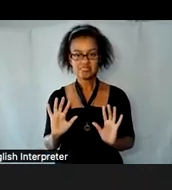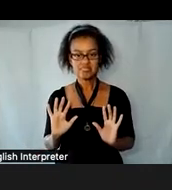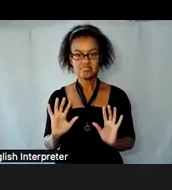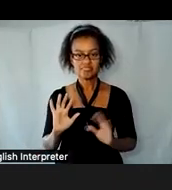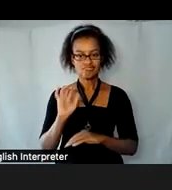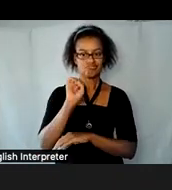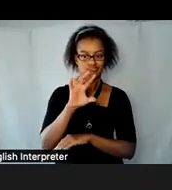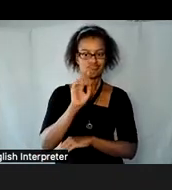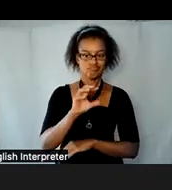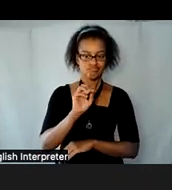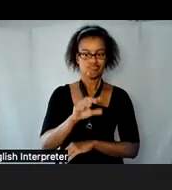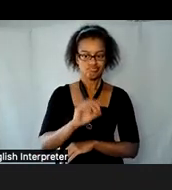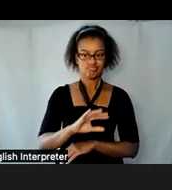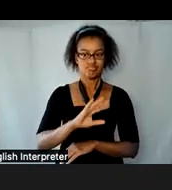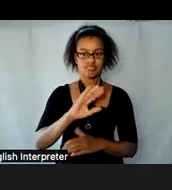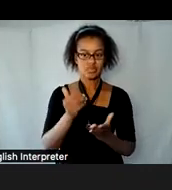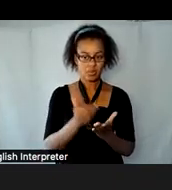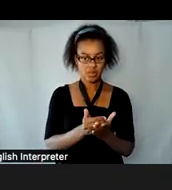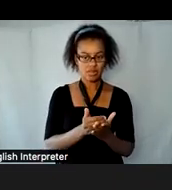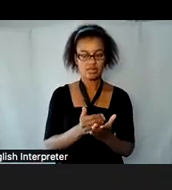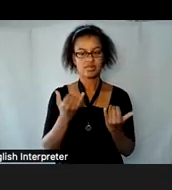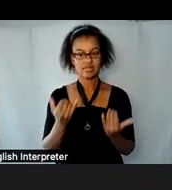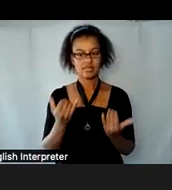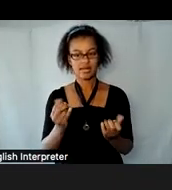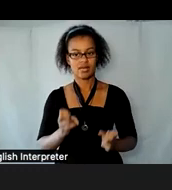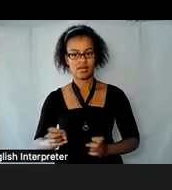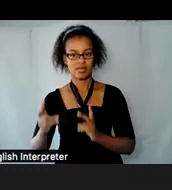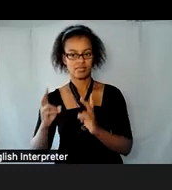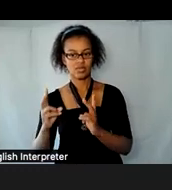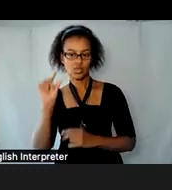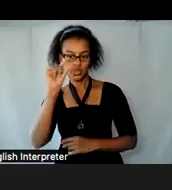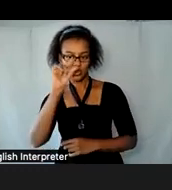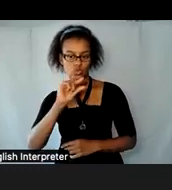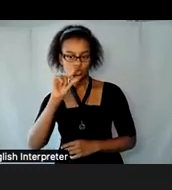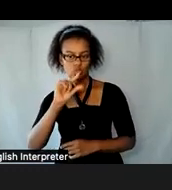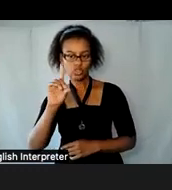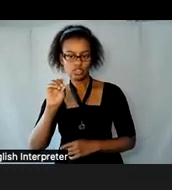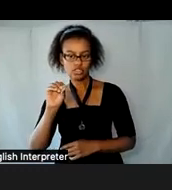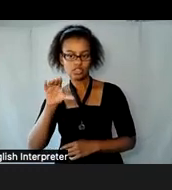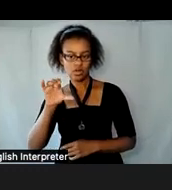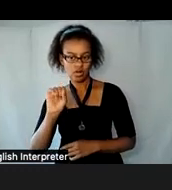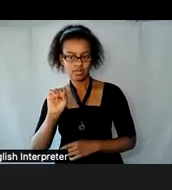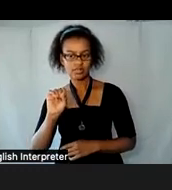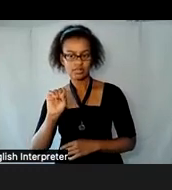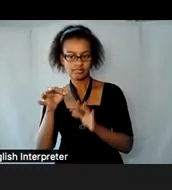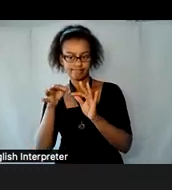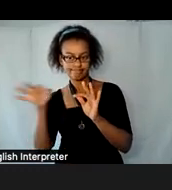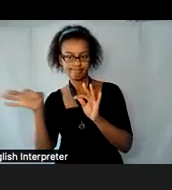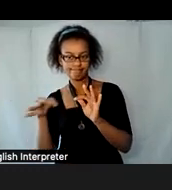So you can you don't need to be logged in or anything you can be you should just be